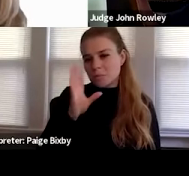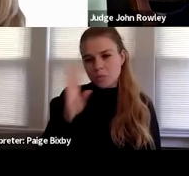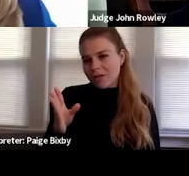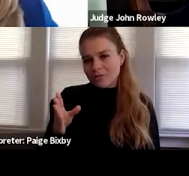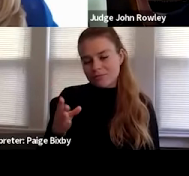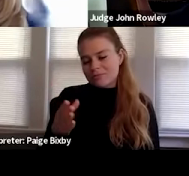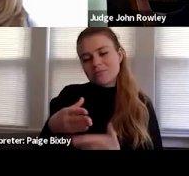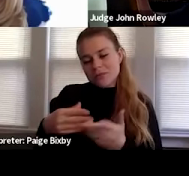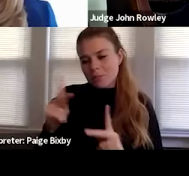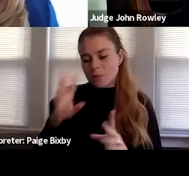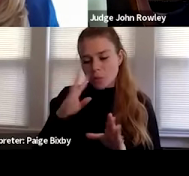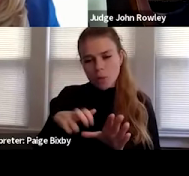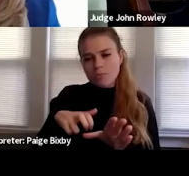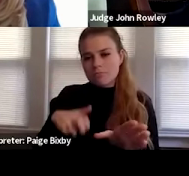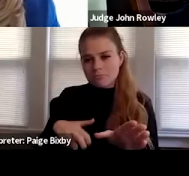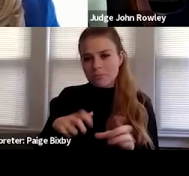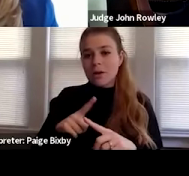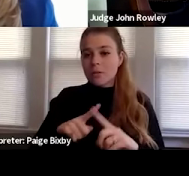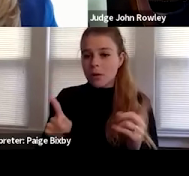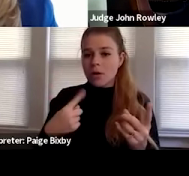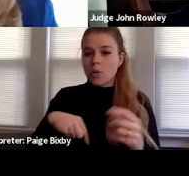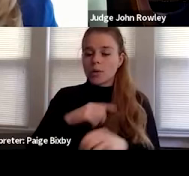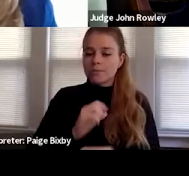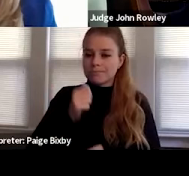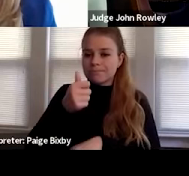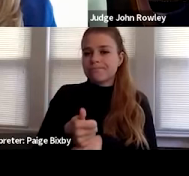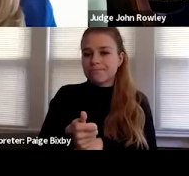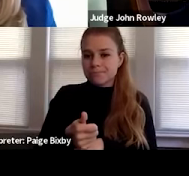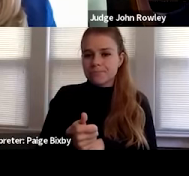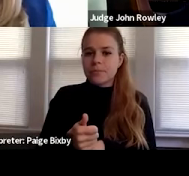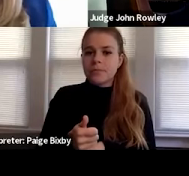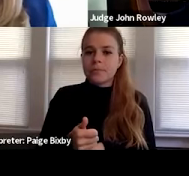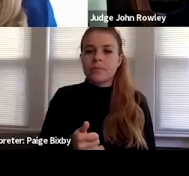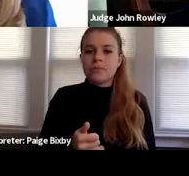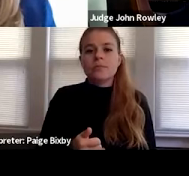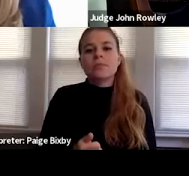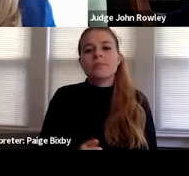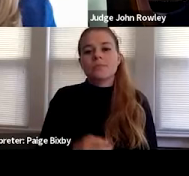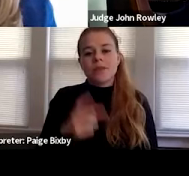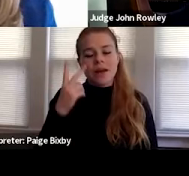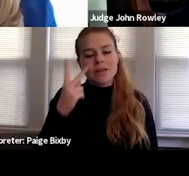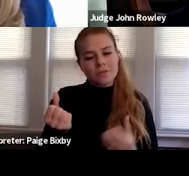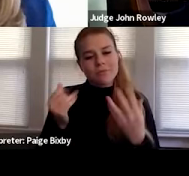But we have implemented and I've saw many comments in our chat area